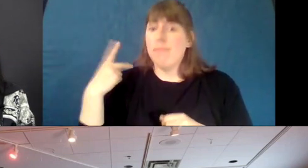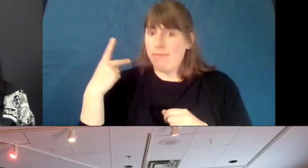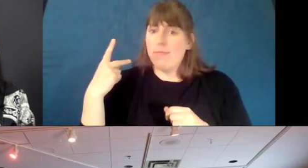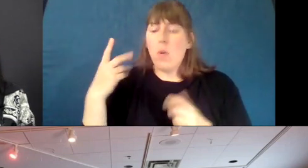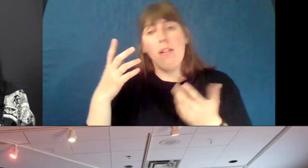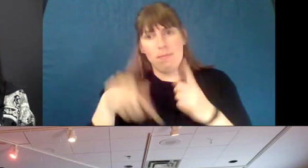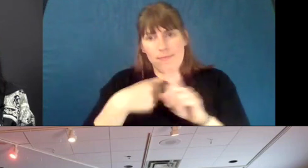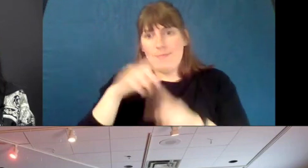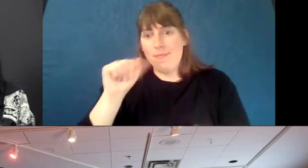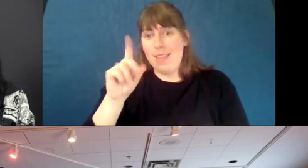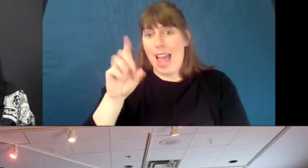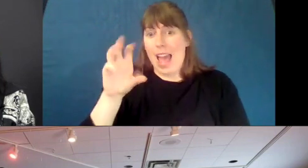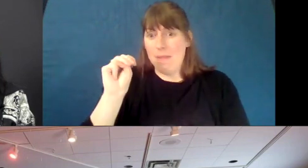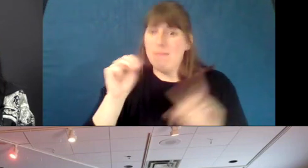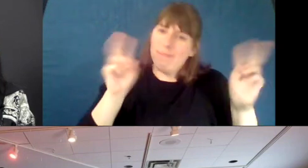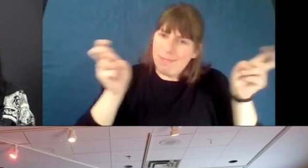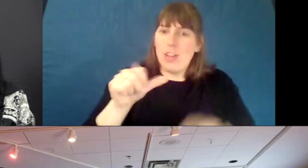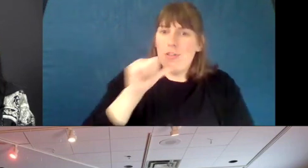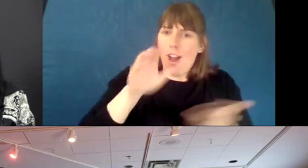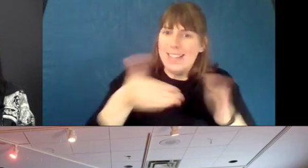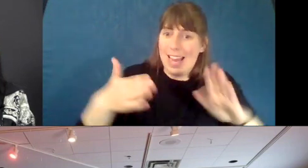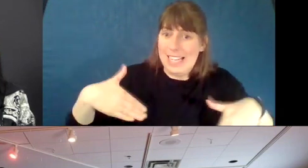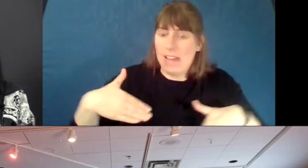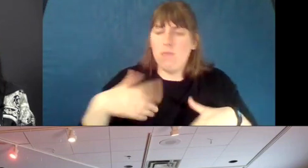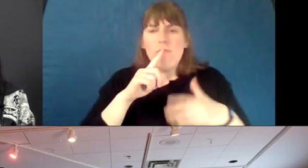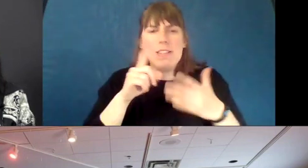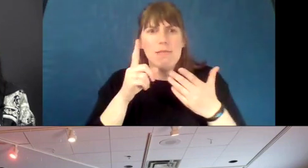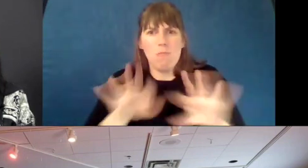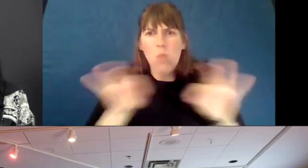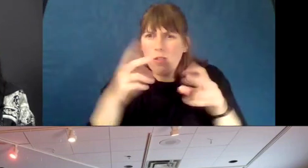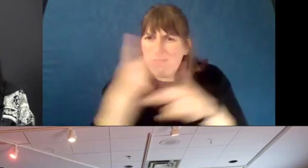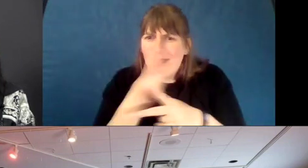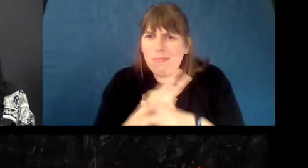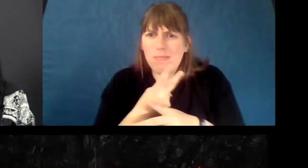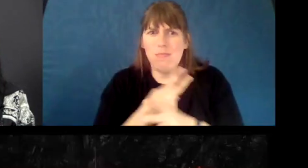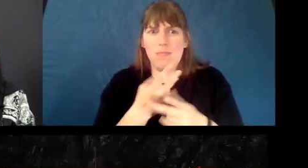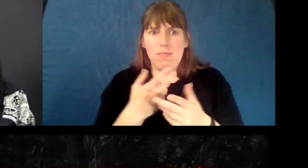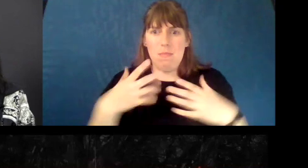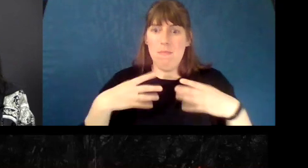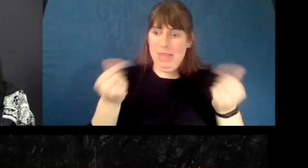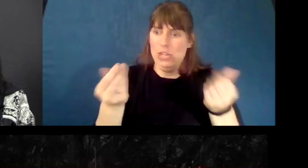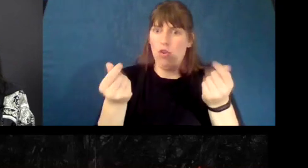NOT DEAD YET, to conceptualize what kind of materials we'll be able to access in year 3000,